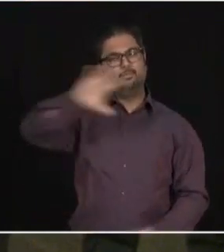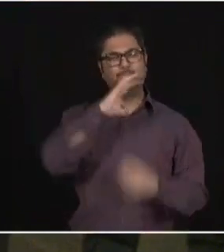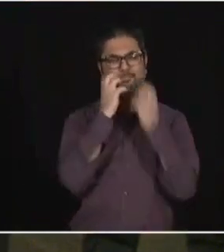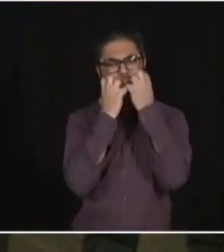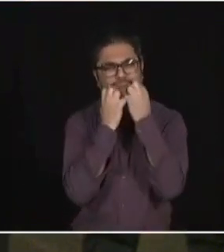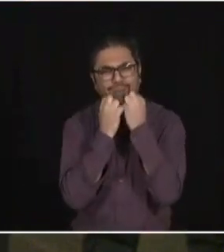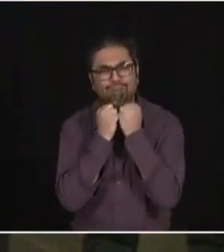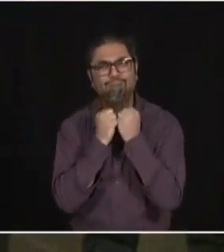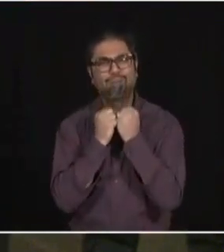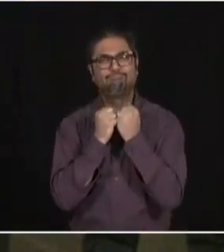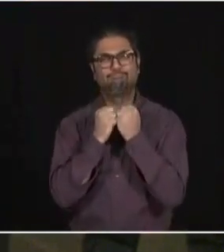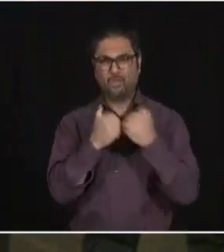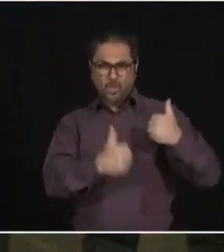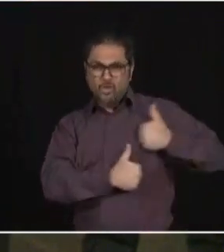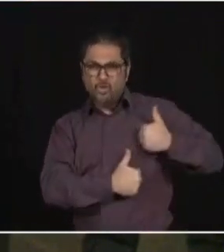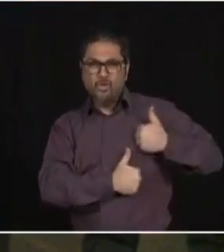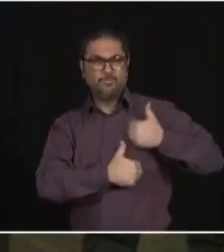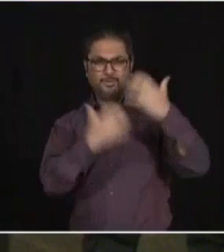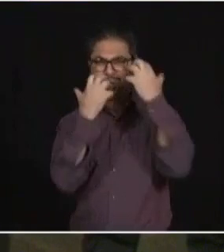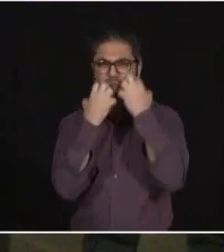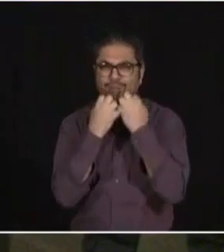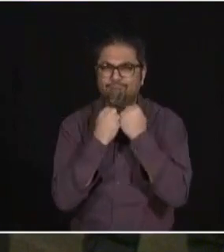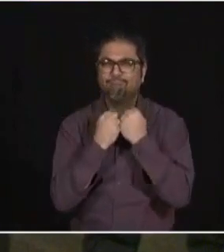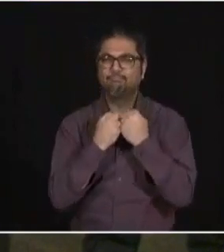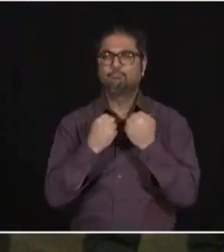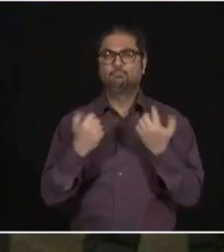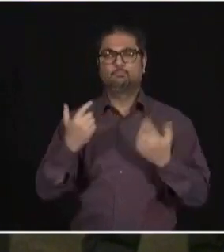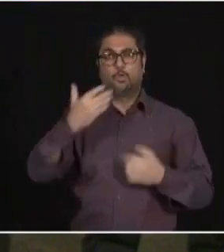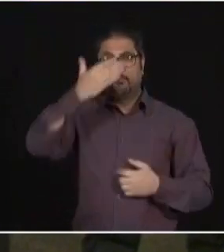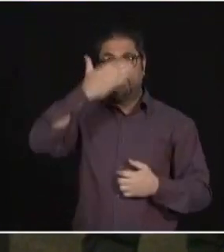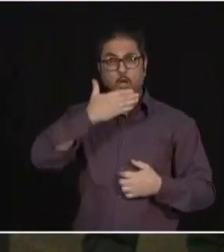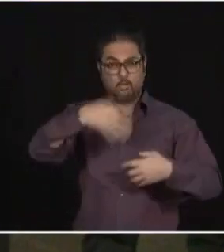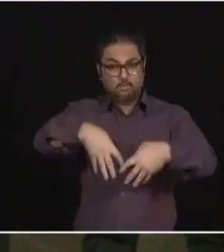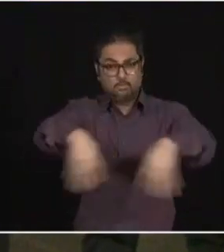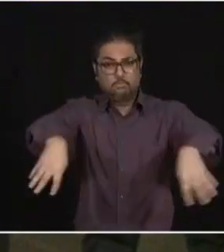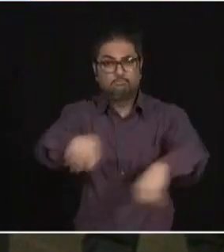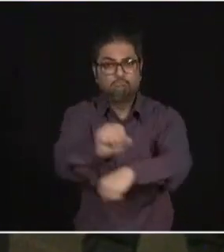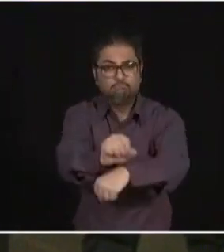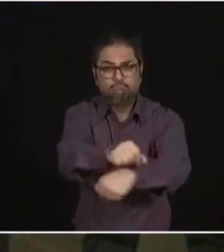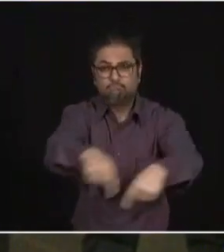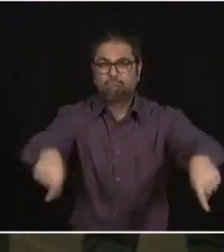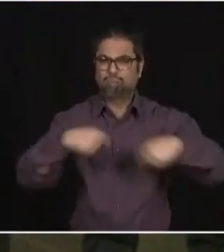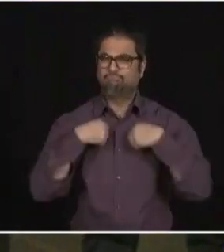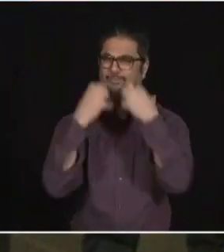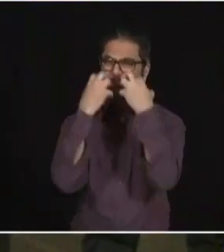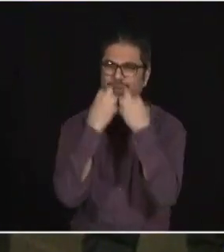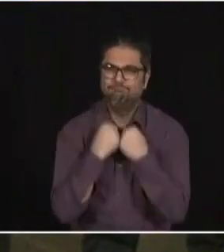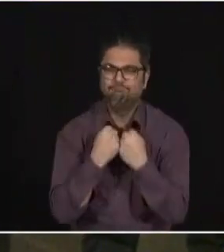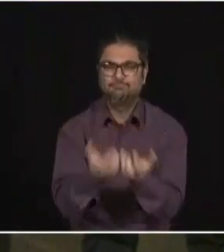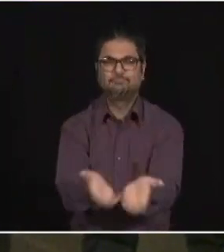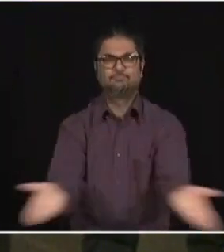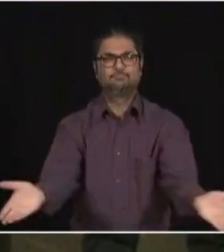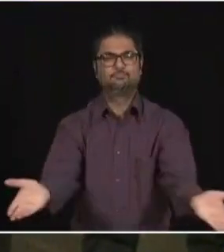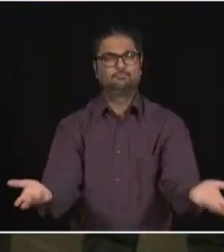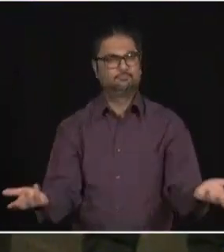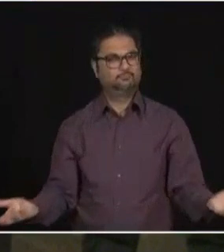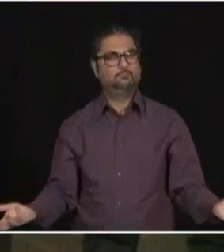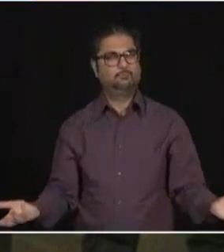our men and women on the front lines. I also wanted to ask a question related to